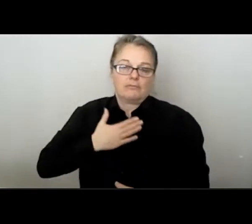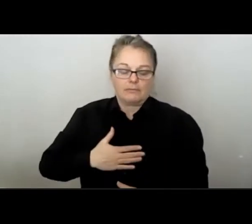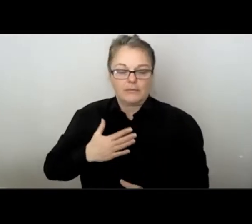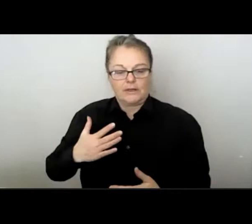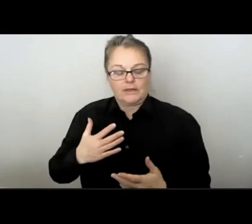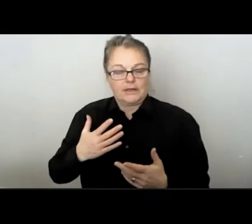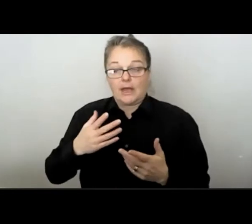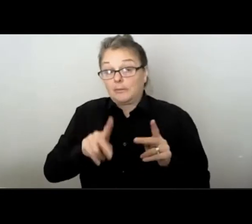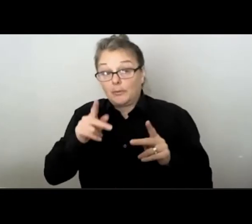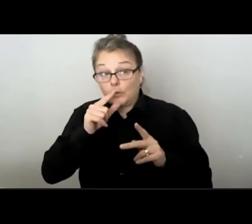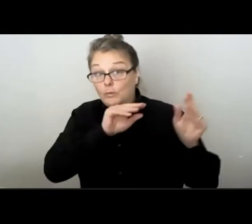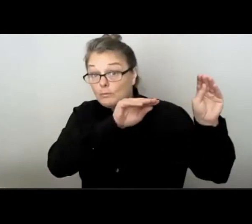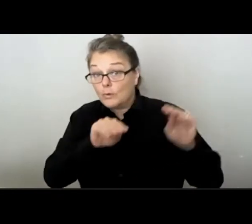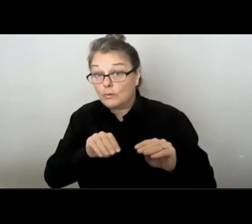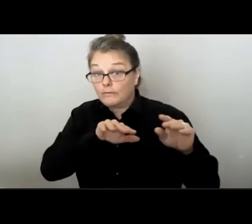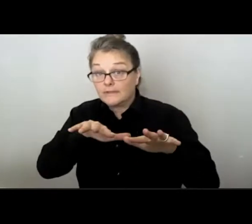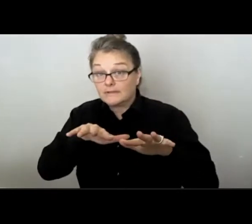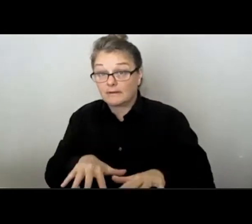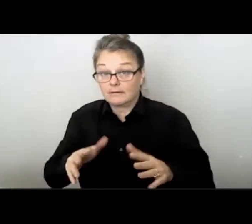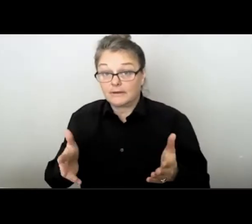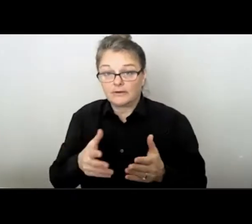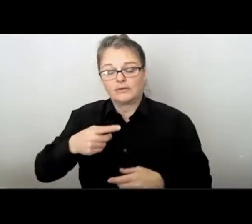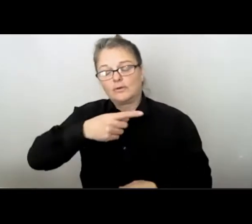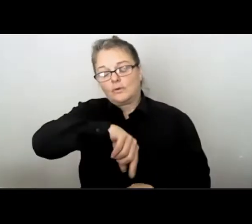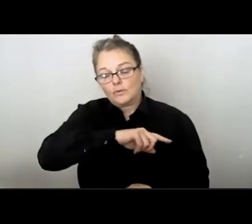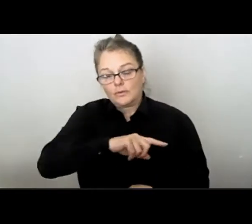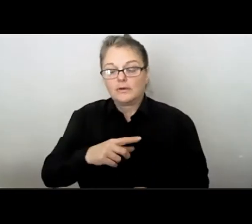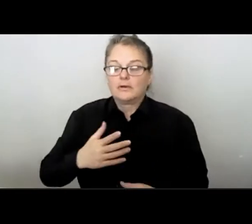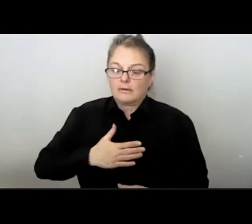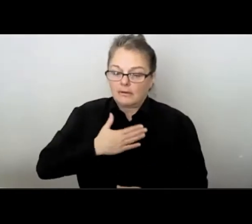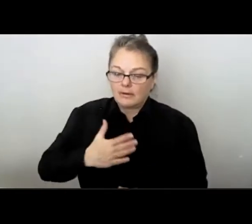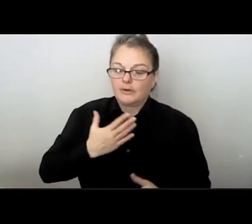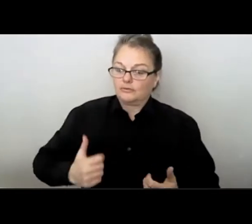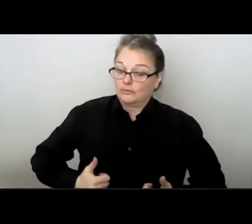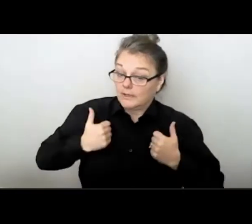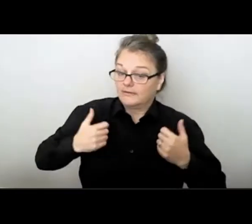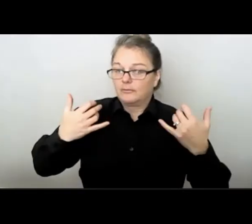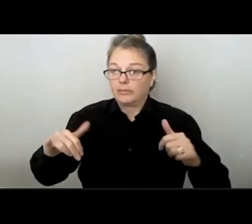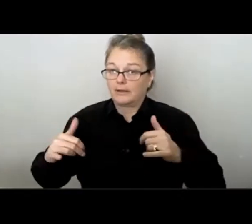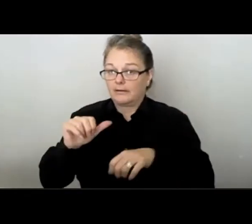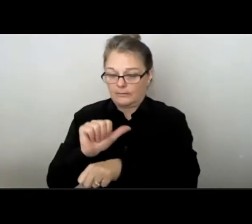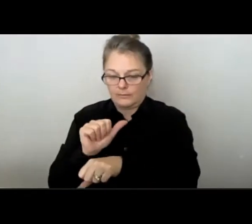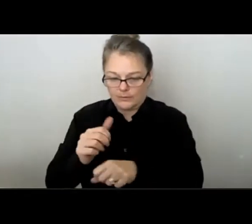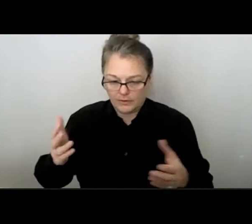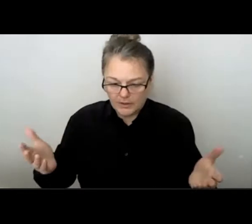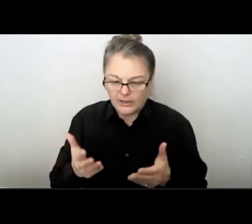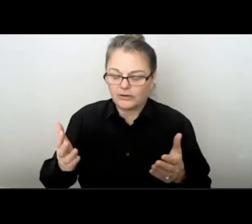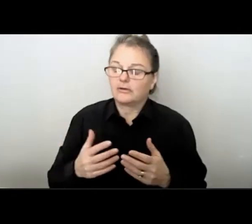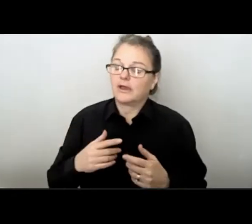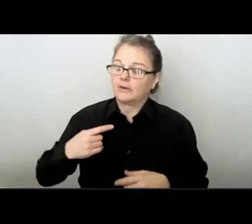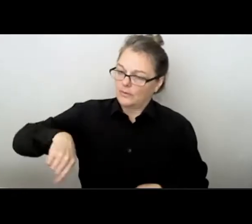WE THANK ALL OF THE GENERATIONS OF PEOPLE WHO HAVE TAKEN CARE OF THIS LAND UPON WHICH WE MEET.